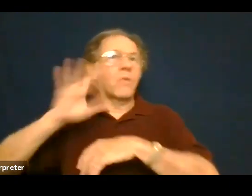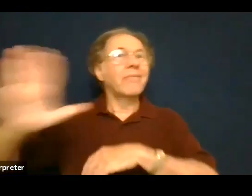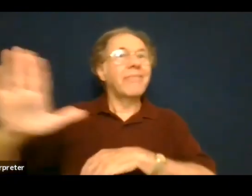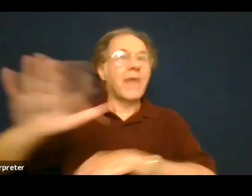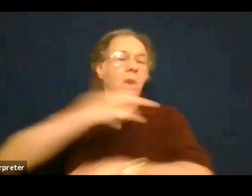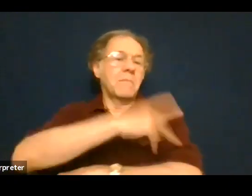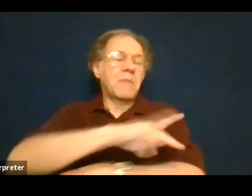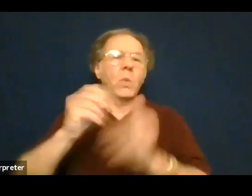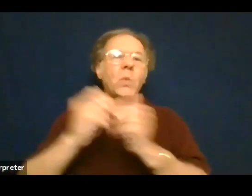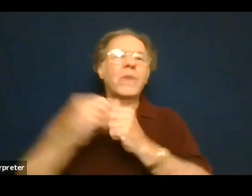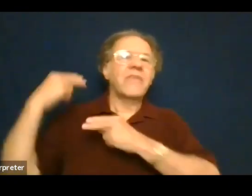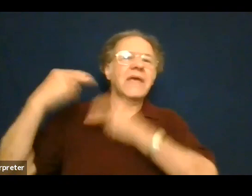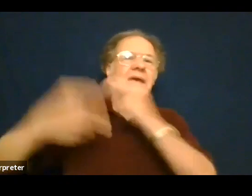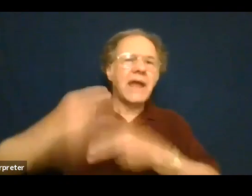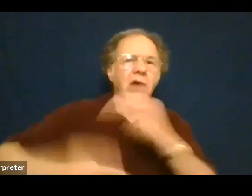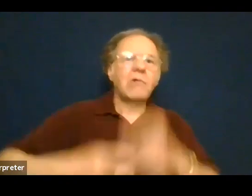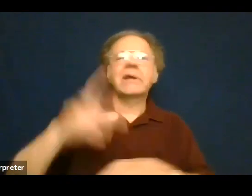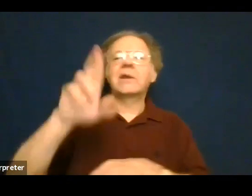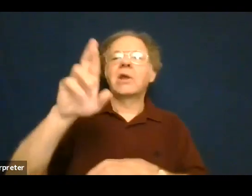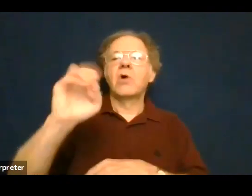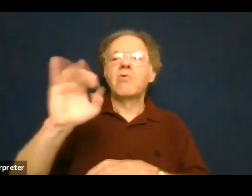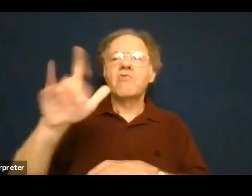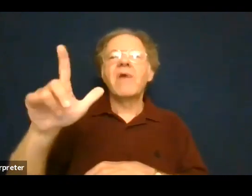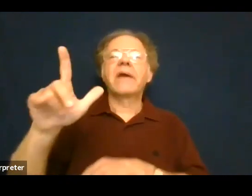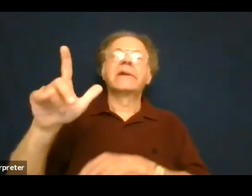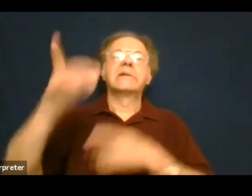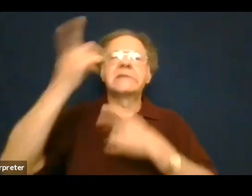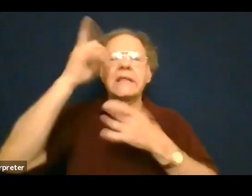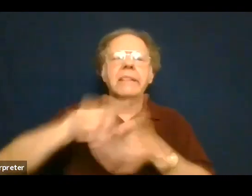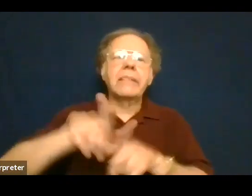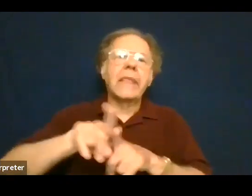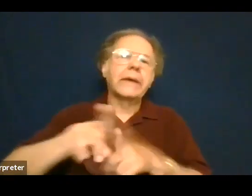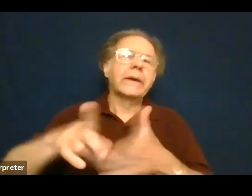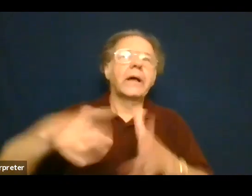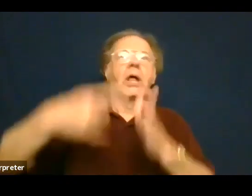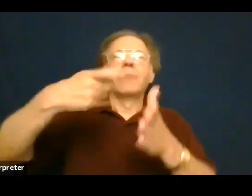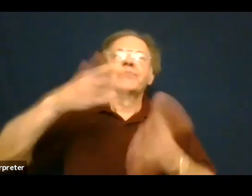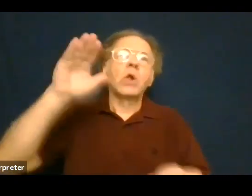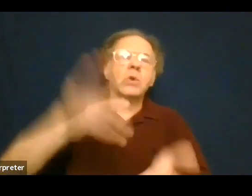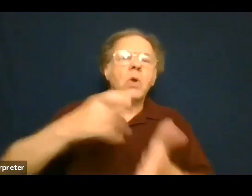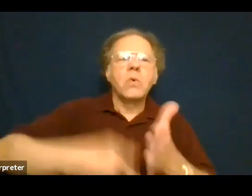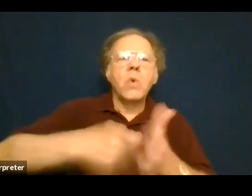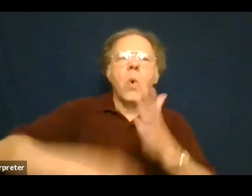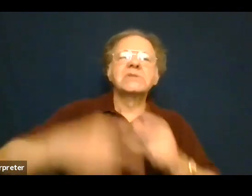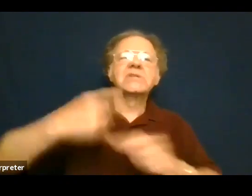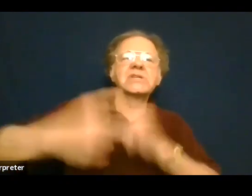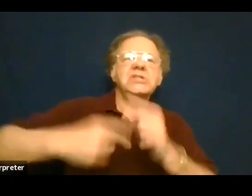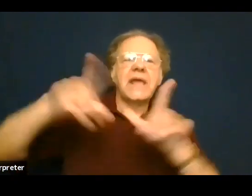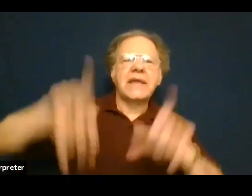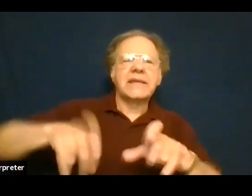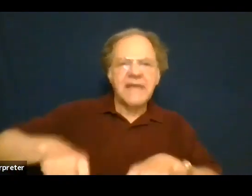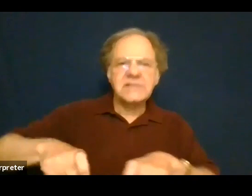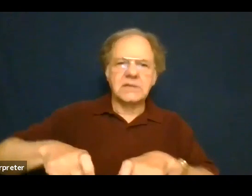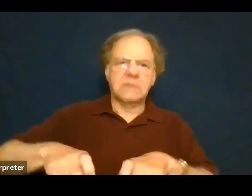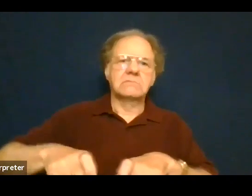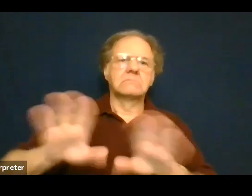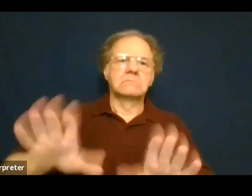like no cost genetic testing, as an example. Thank you very much. Dr. Mansfield.